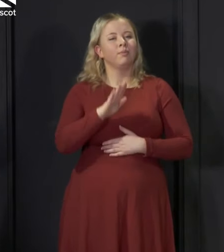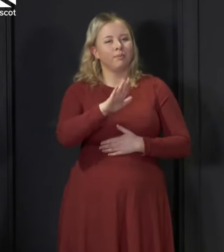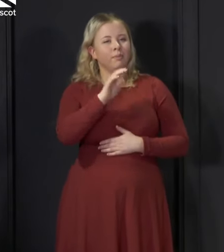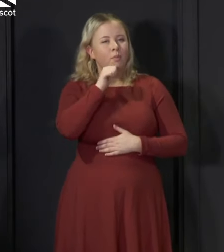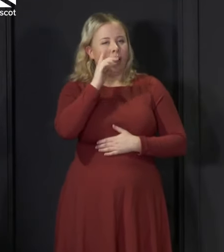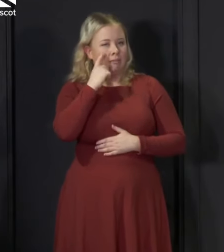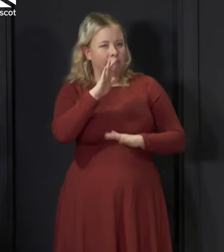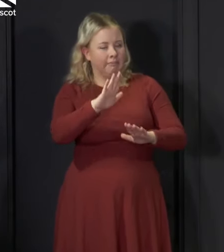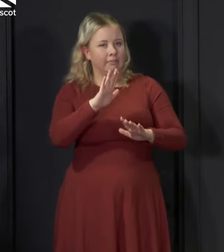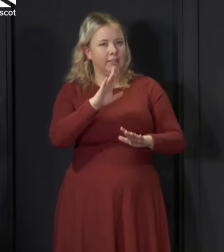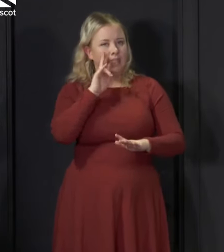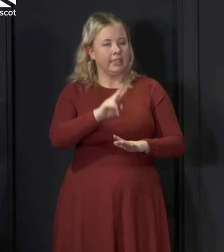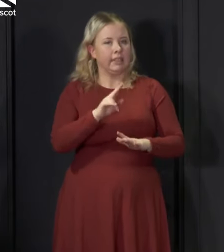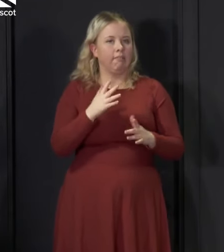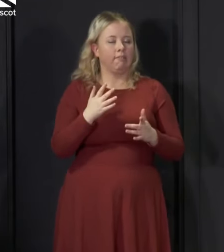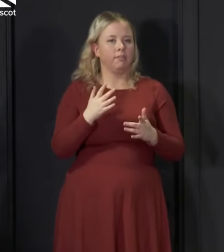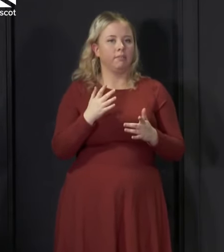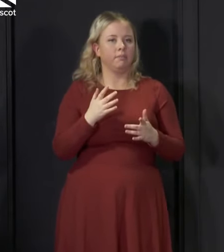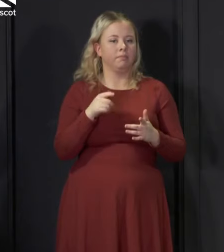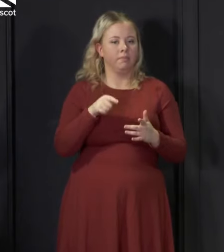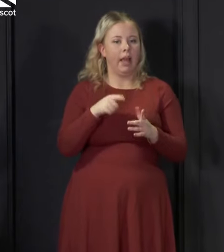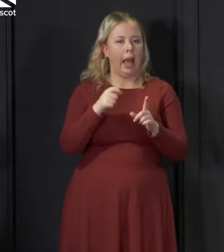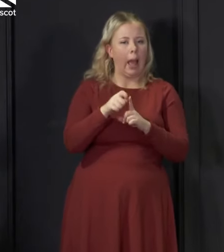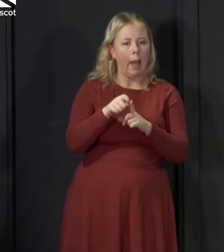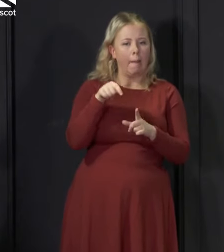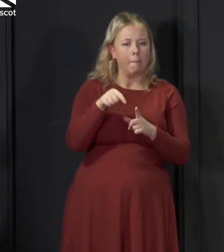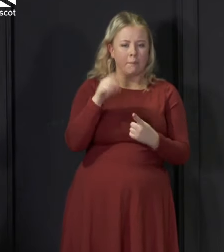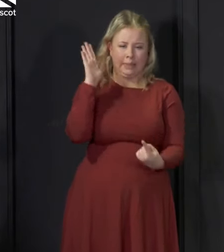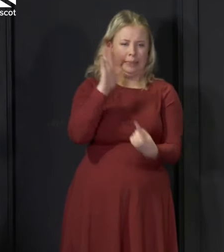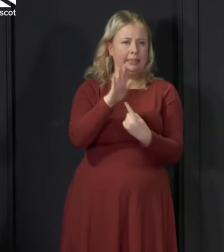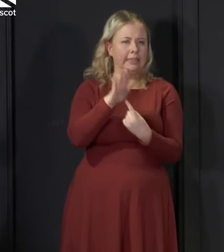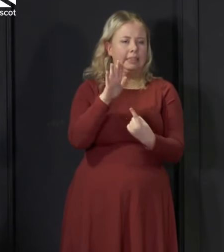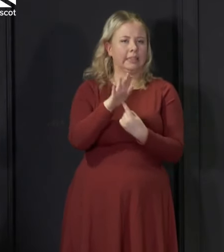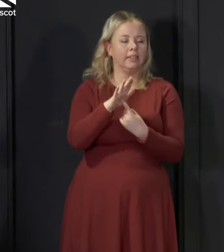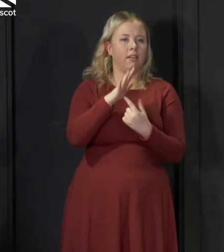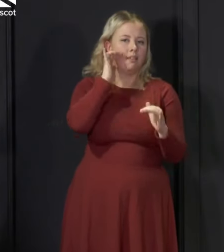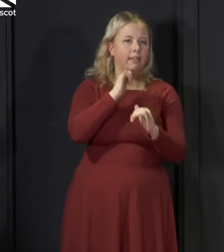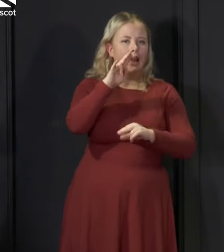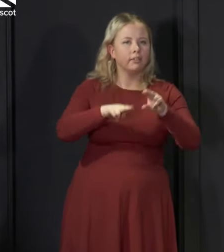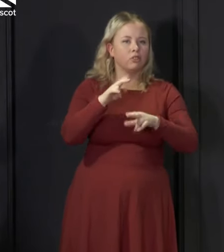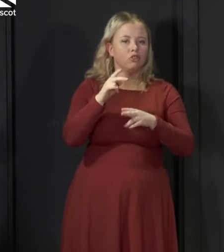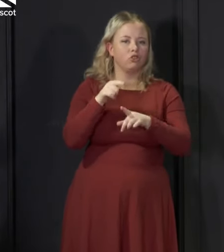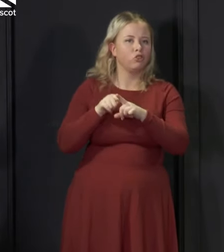seeing a proximity app as being the cornerstone of test, trace, isolate. It may well be an